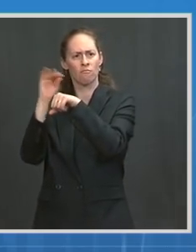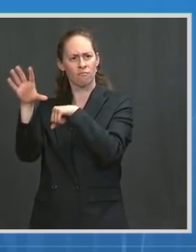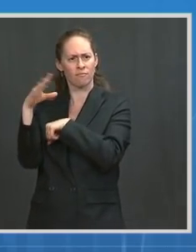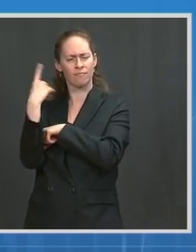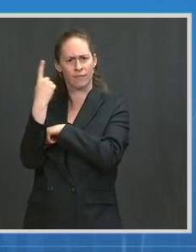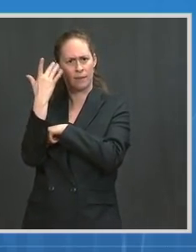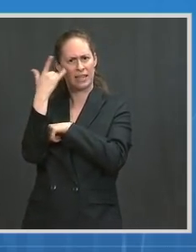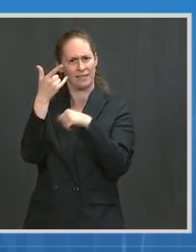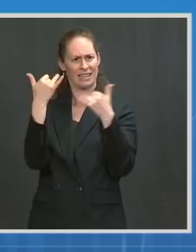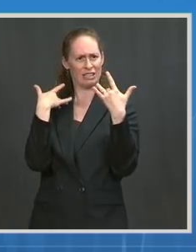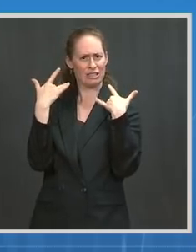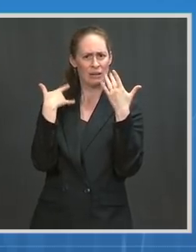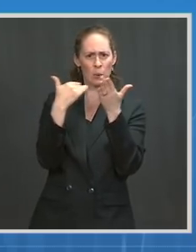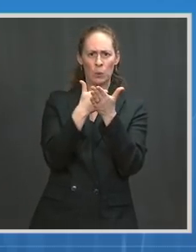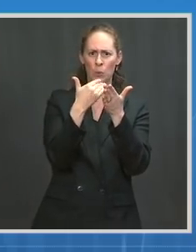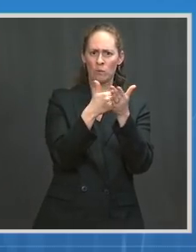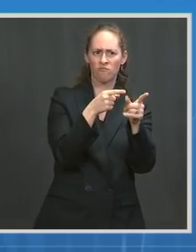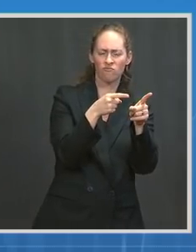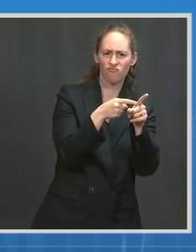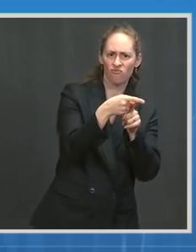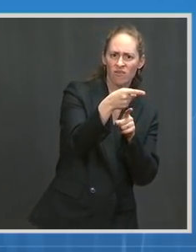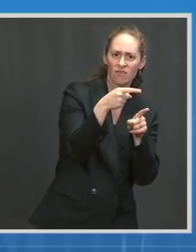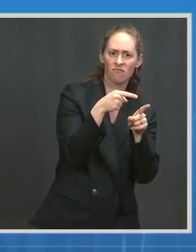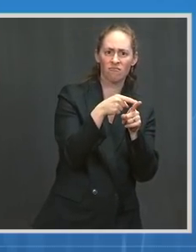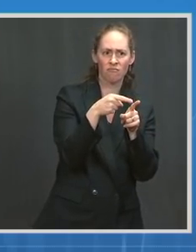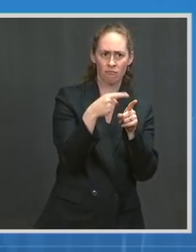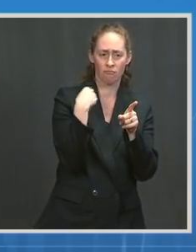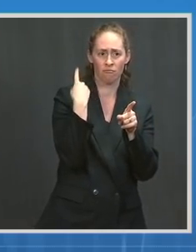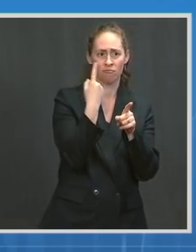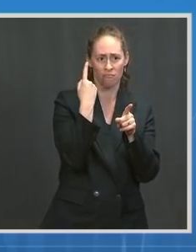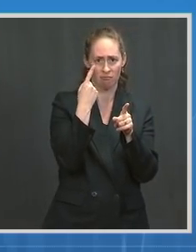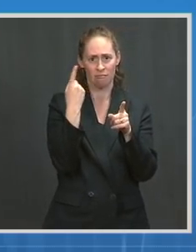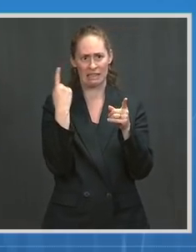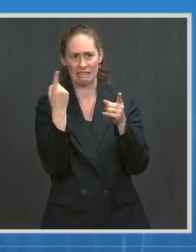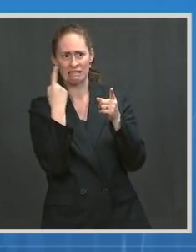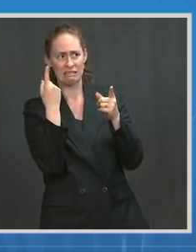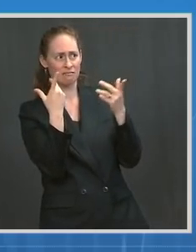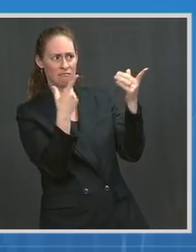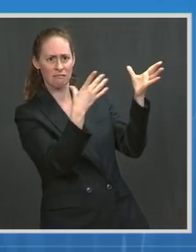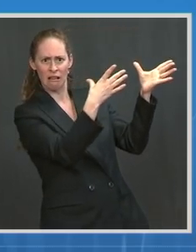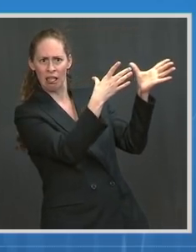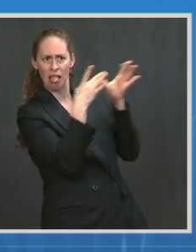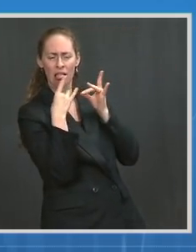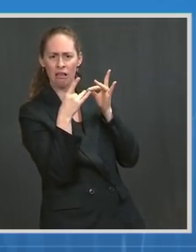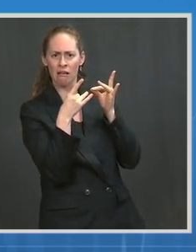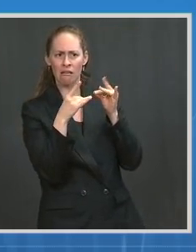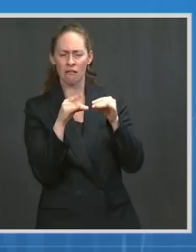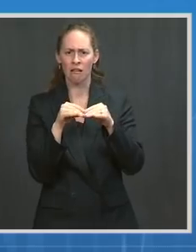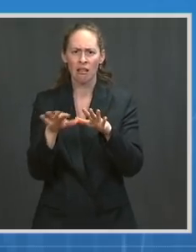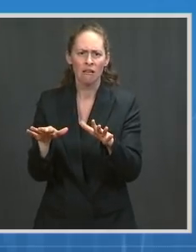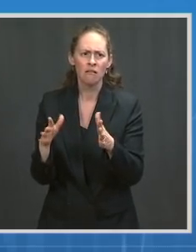that could be in this country and other countries? And can you speak to this report that there are seven,